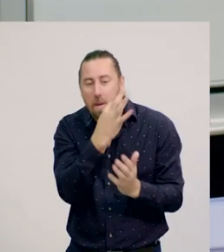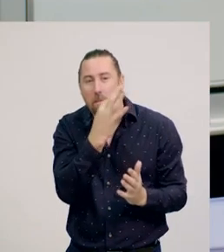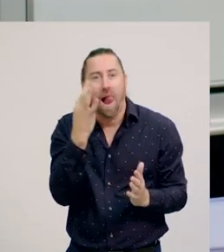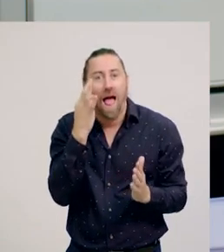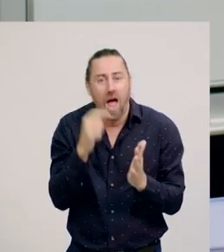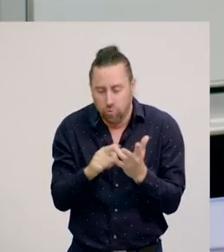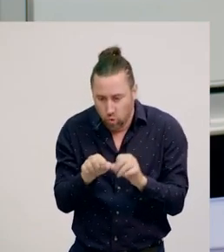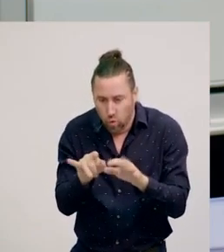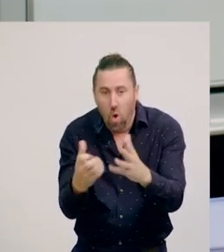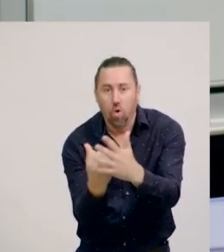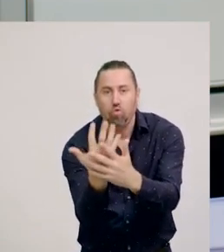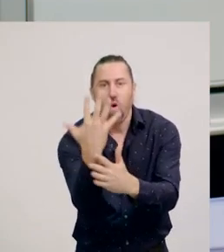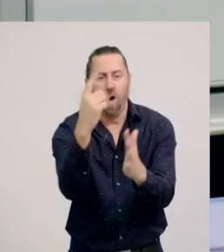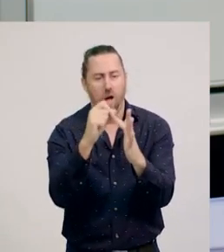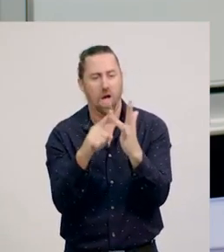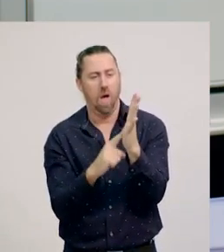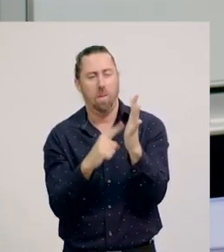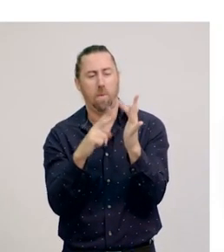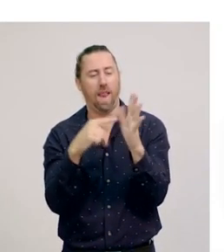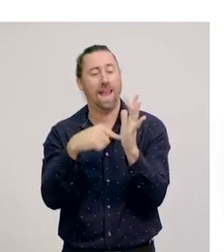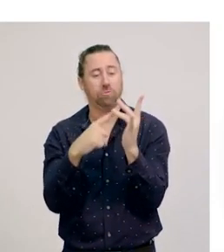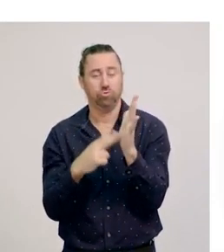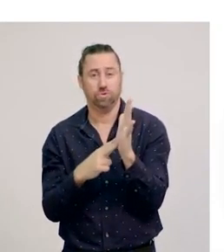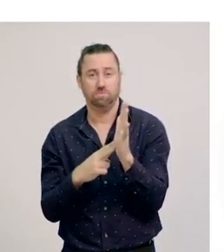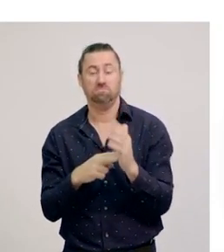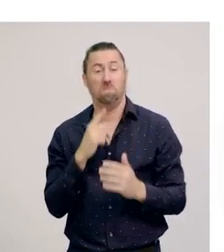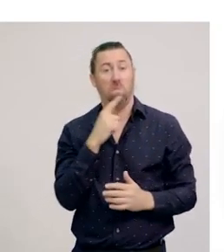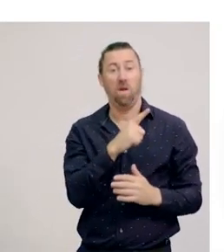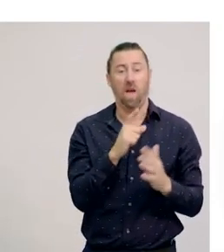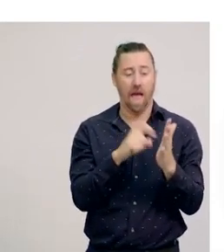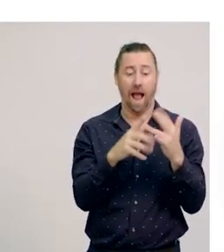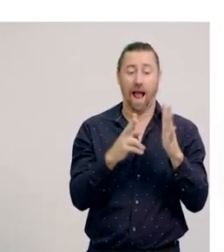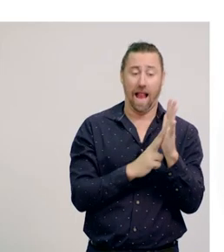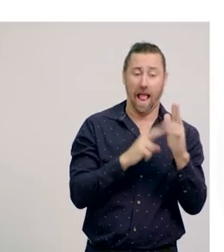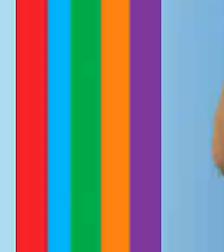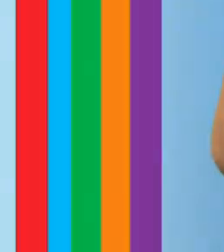explore different interactions between plants and animals in the environment.